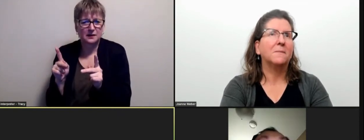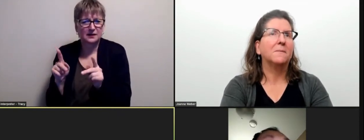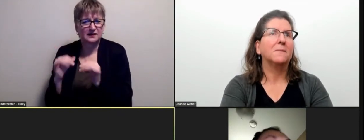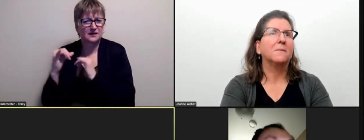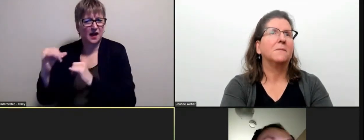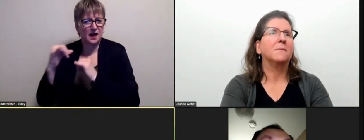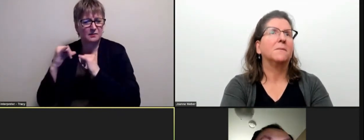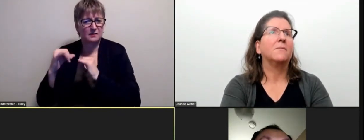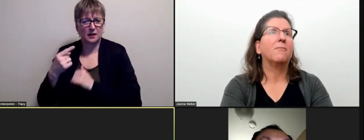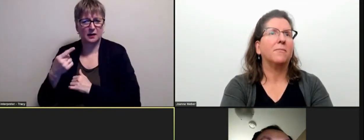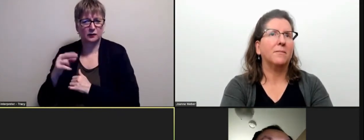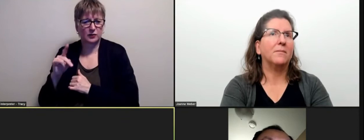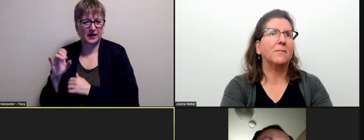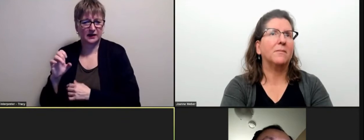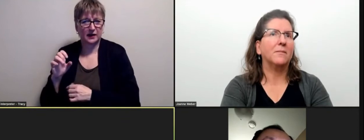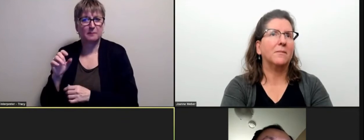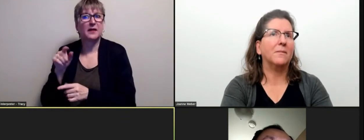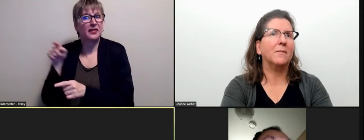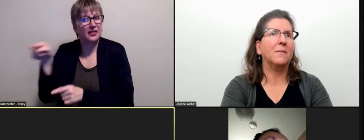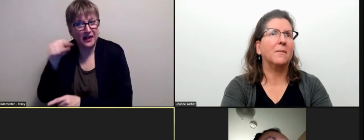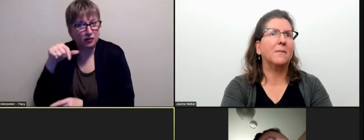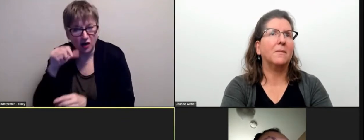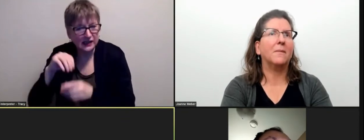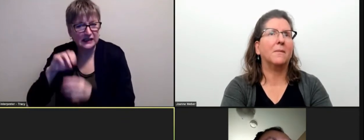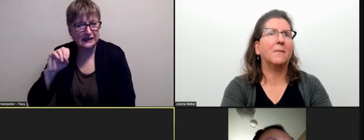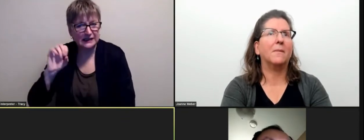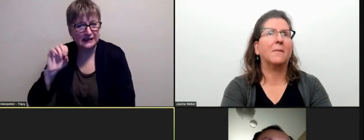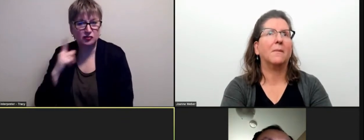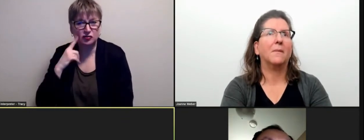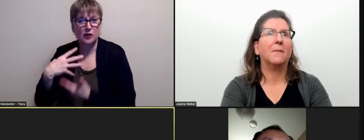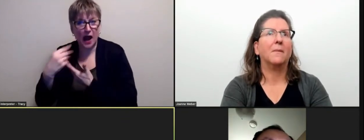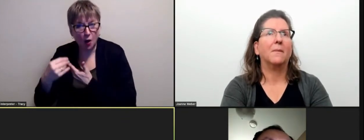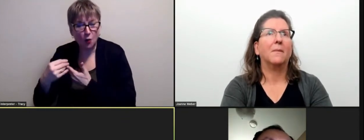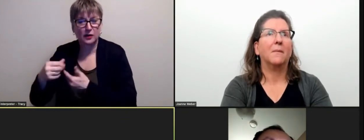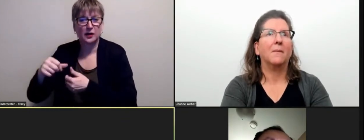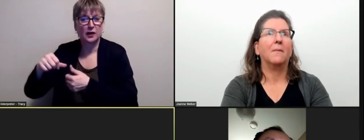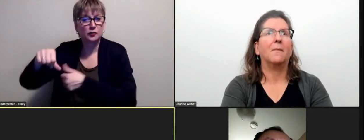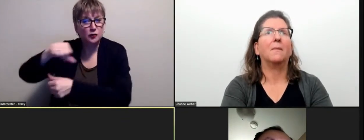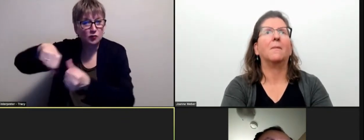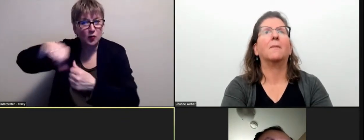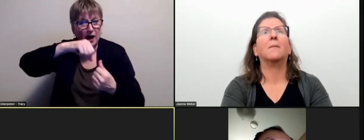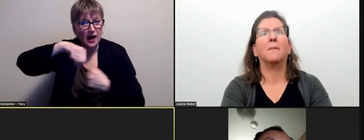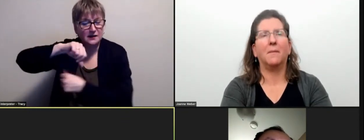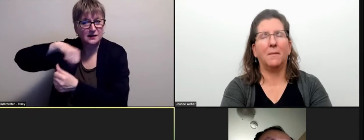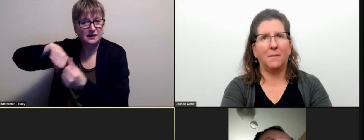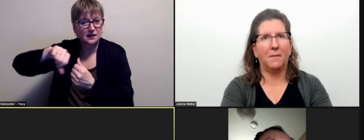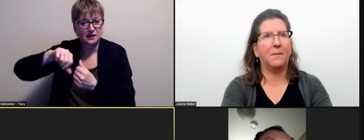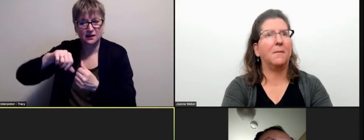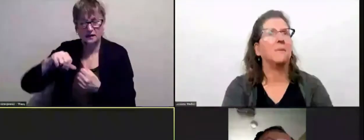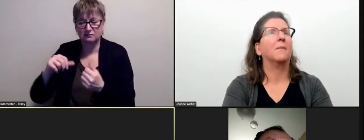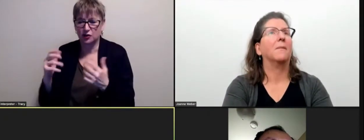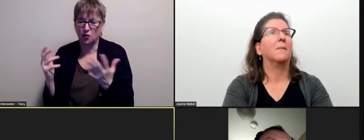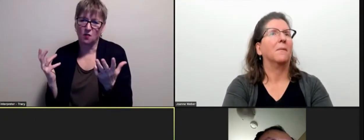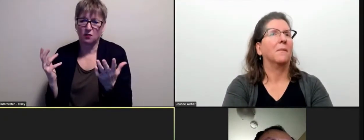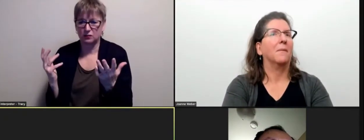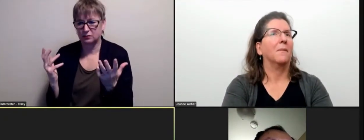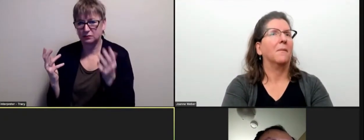Like who weren't in the ESP program. To like socialize with them and - you know - uh go . . .